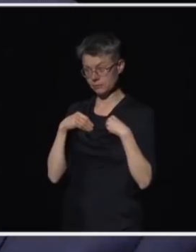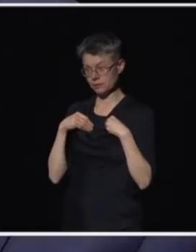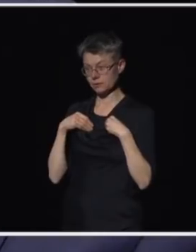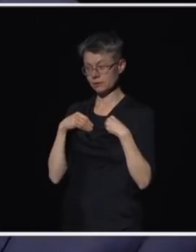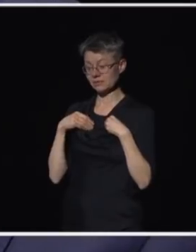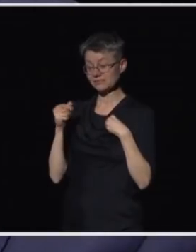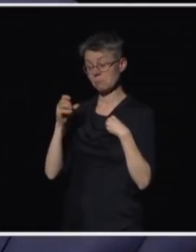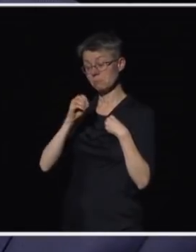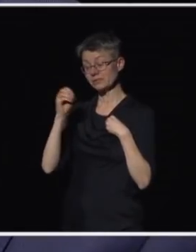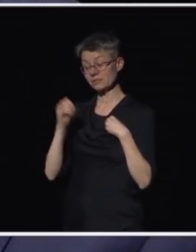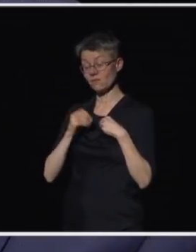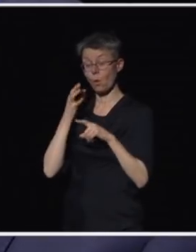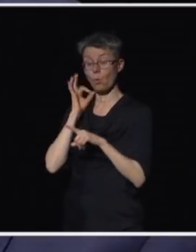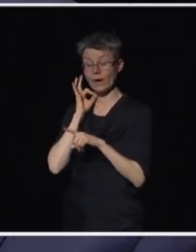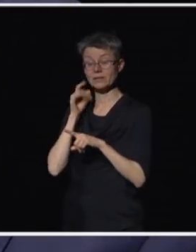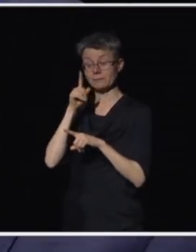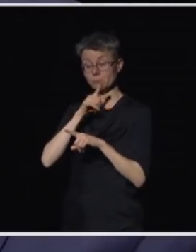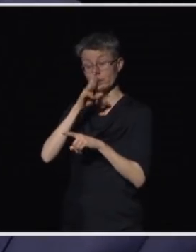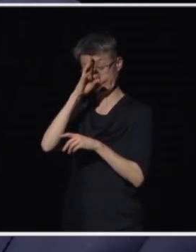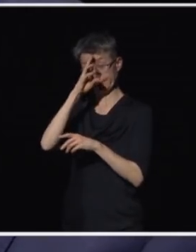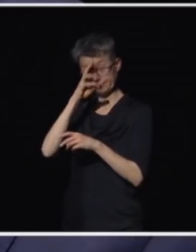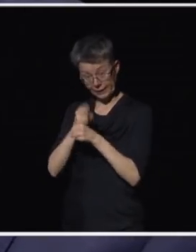of white Americans believe it is very important to be white,